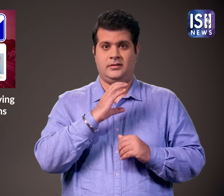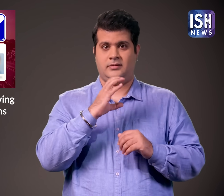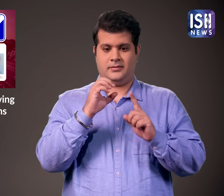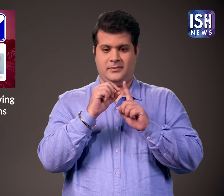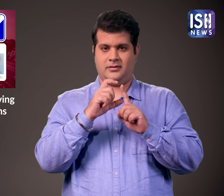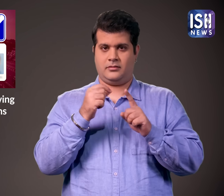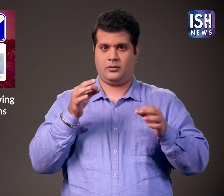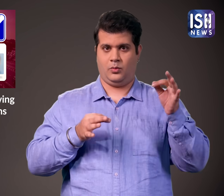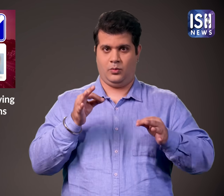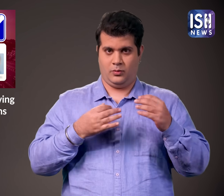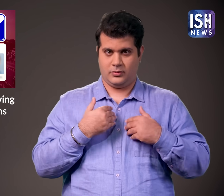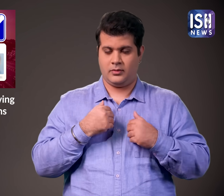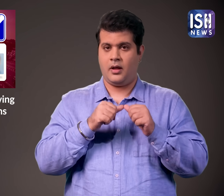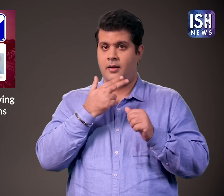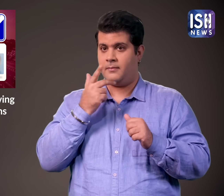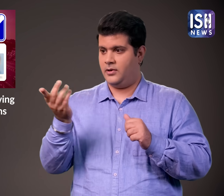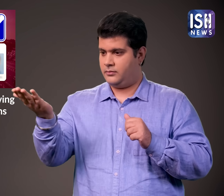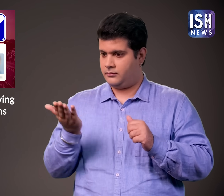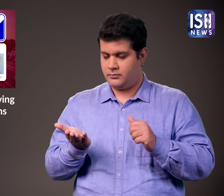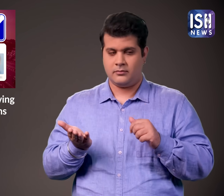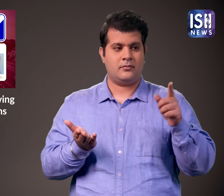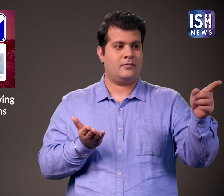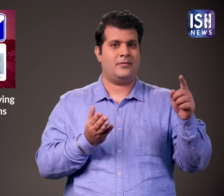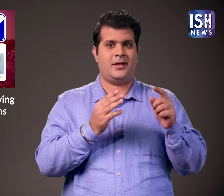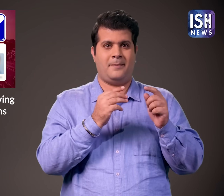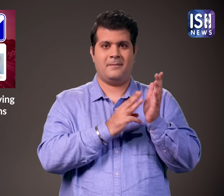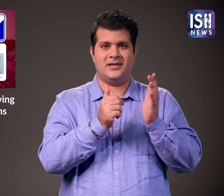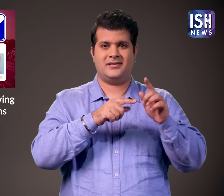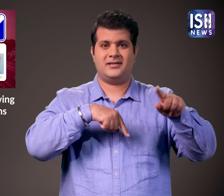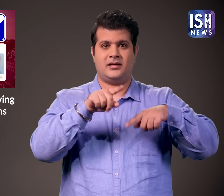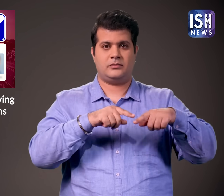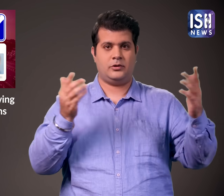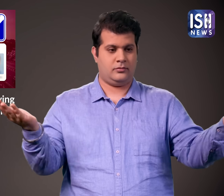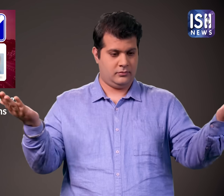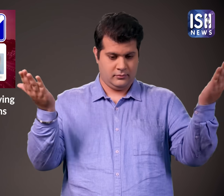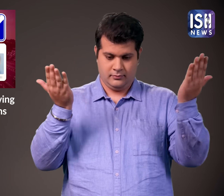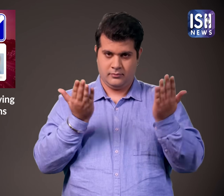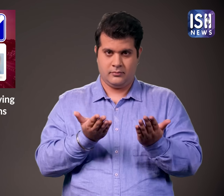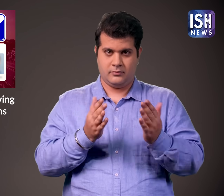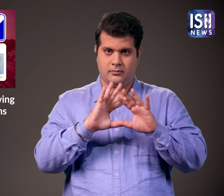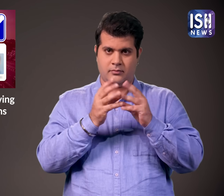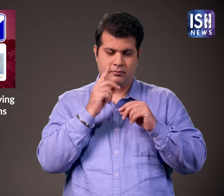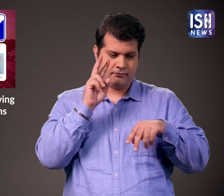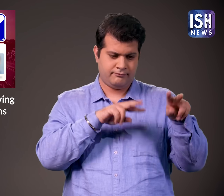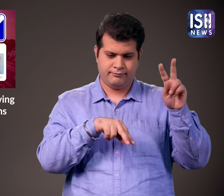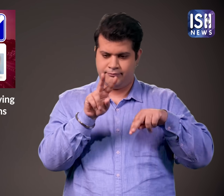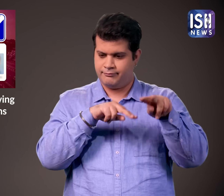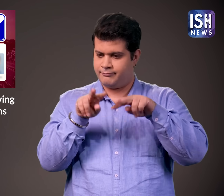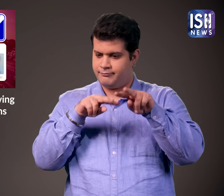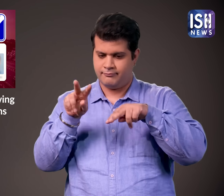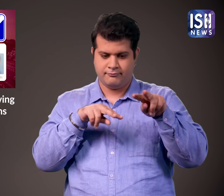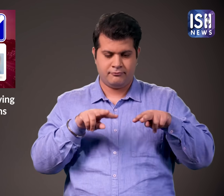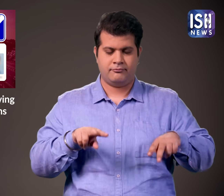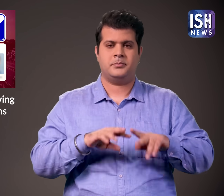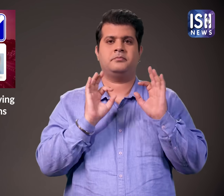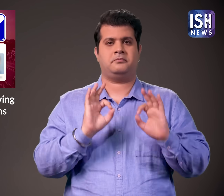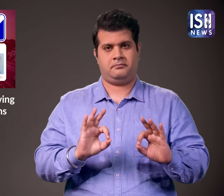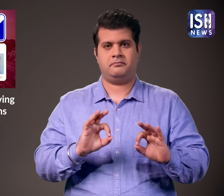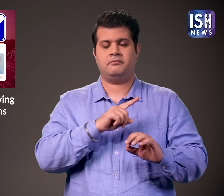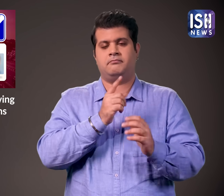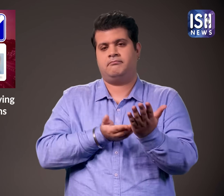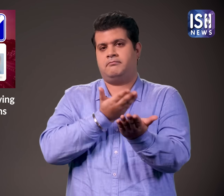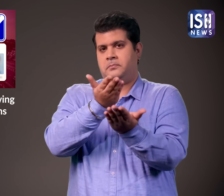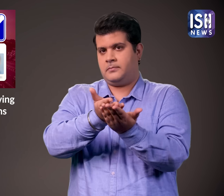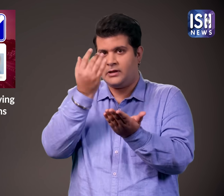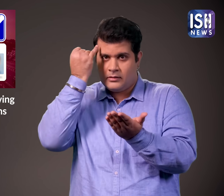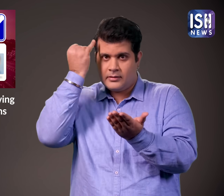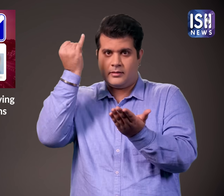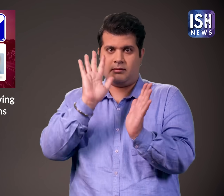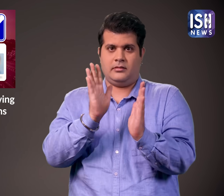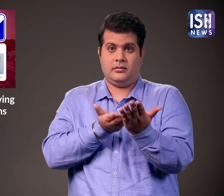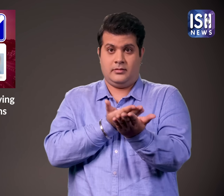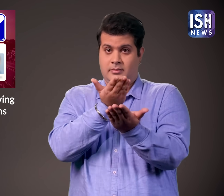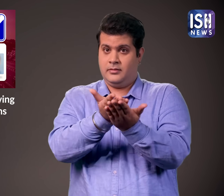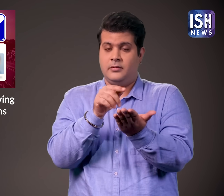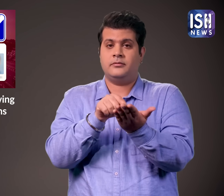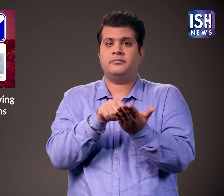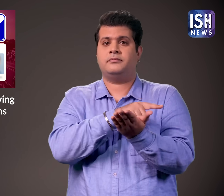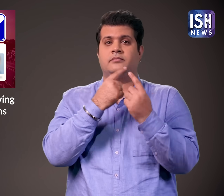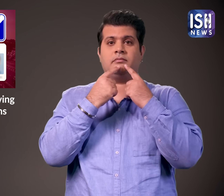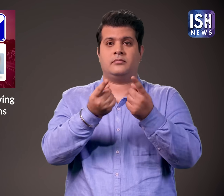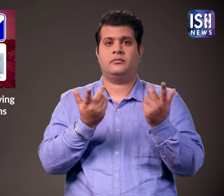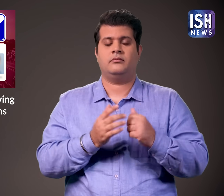After analysing both the sides, Aman Saxena and Ministry of Road Transport and Highway, the CCPD's court said,